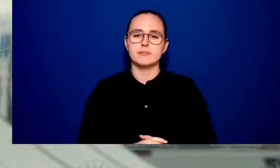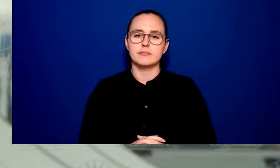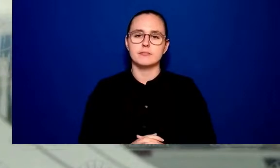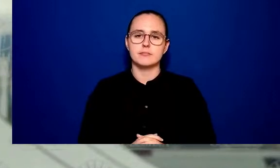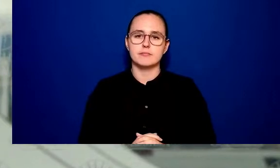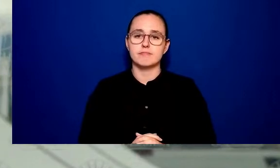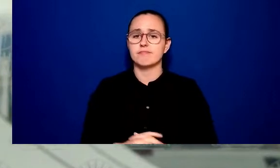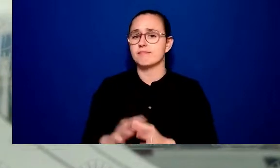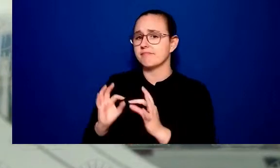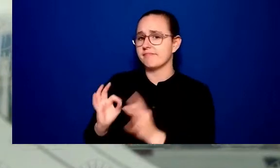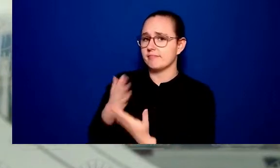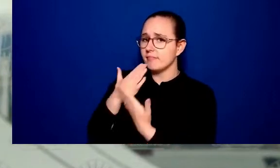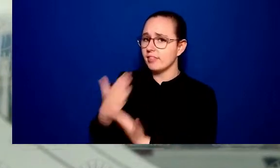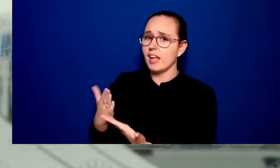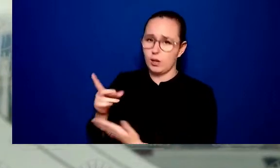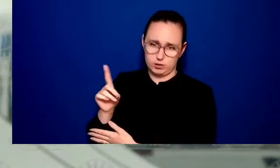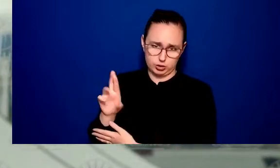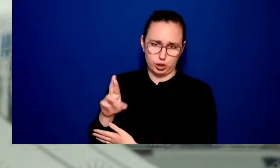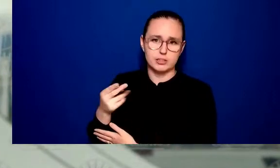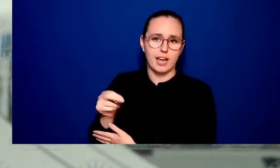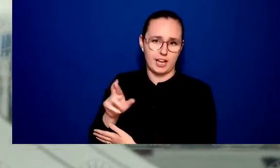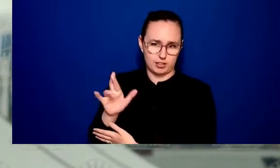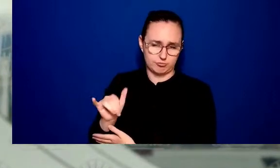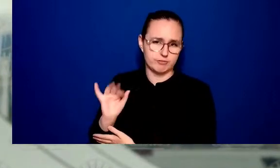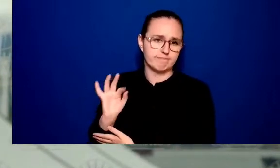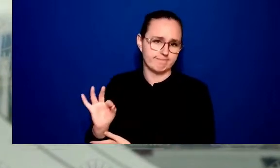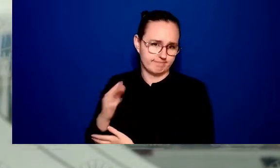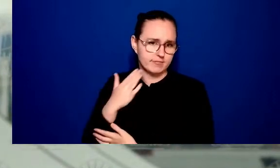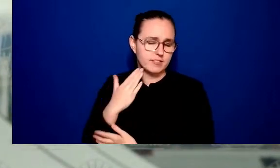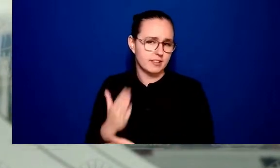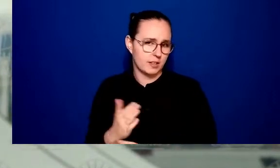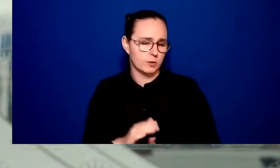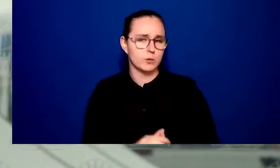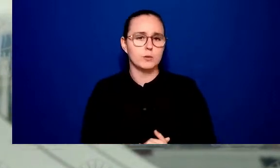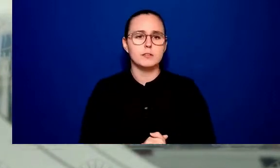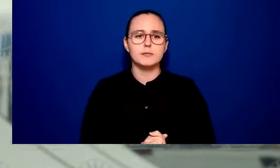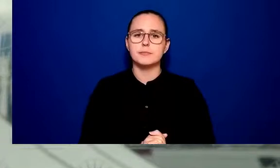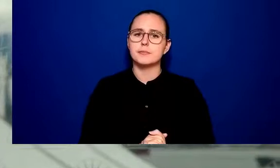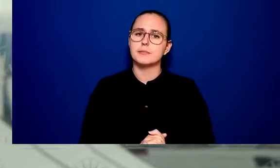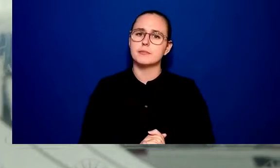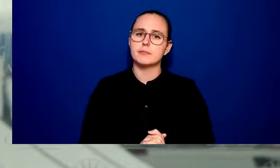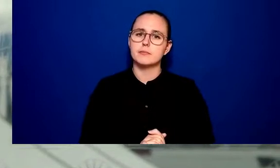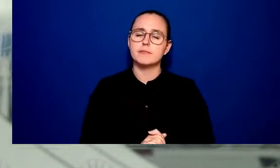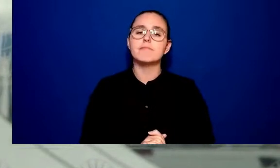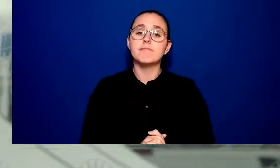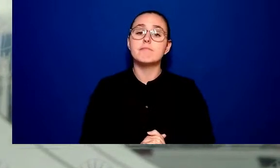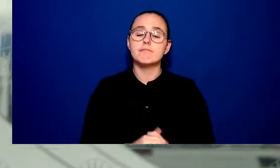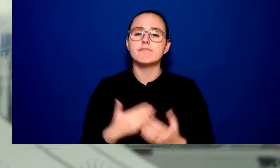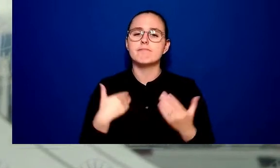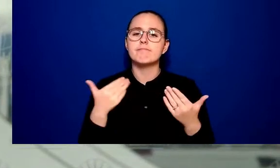you very much. Doctor Henry. I wanted to start. Today by speaking. About the situation